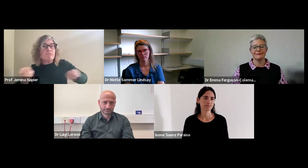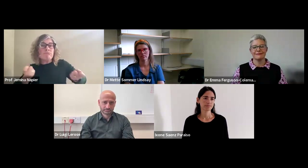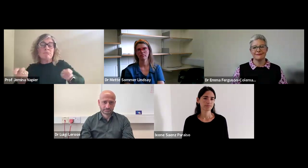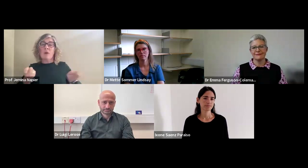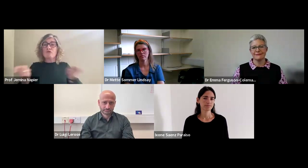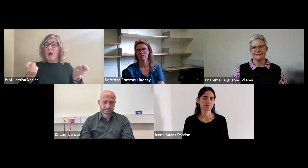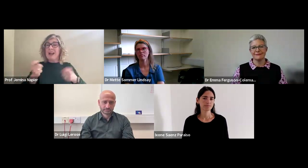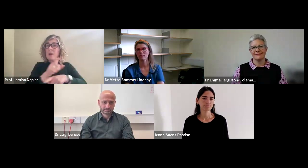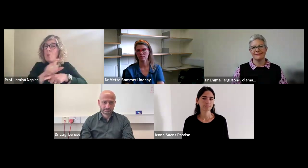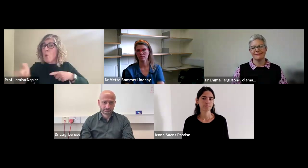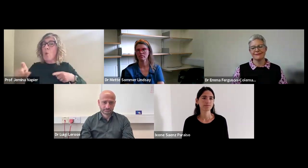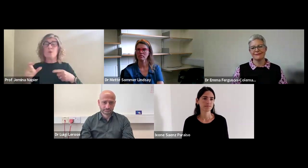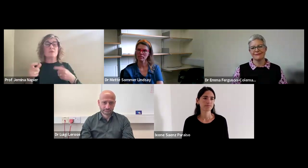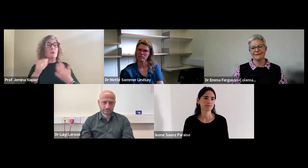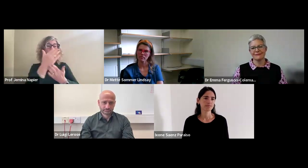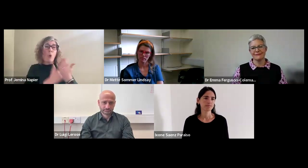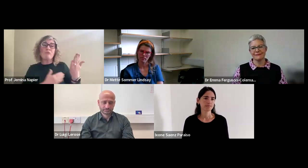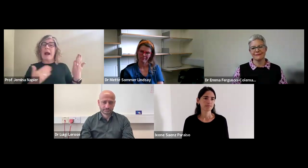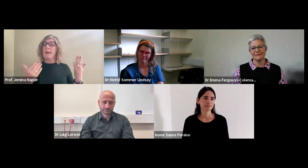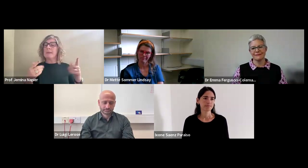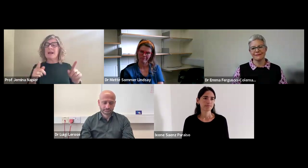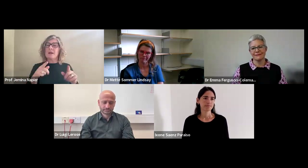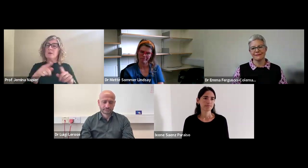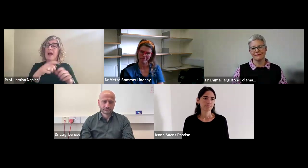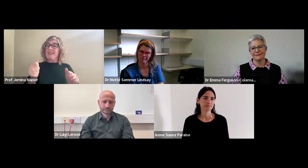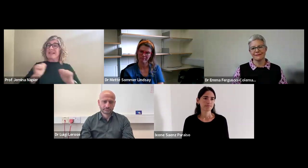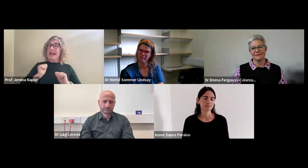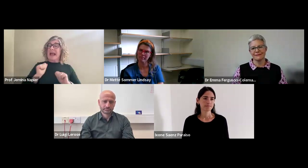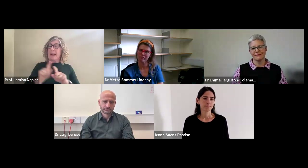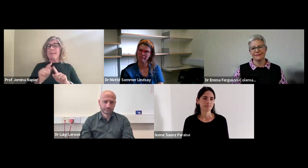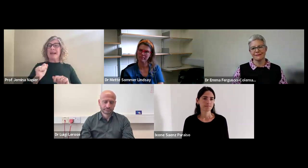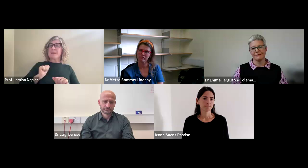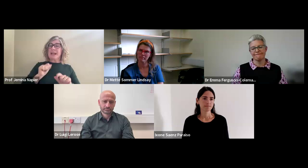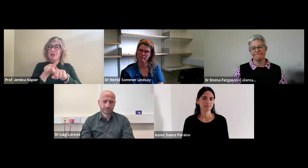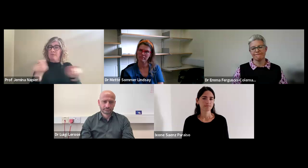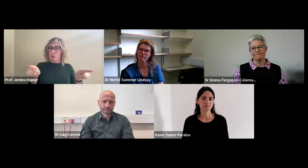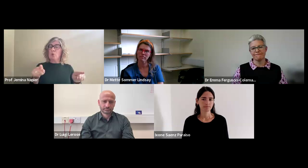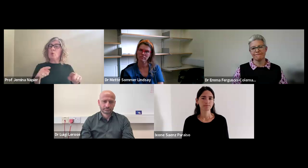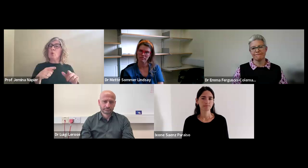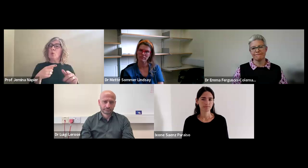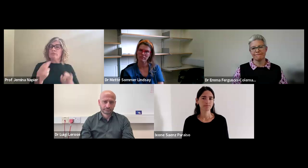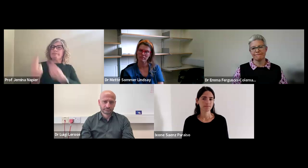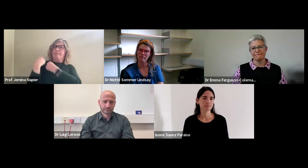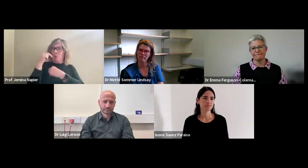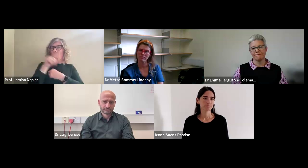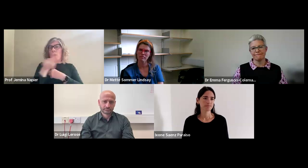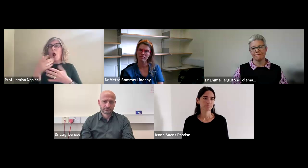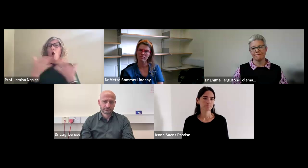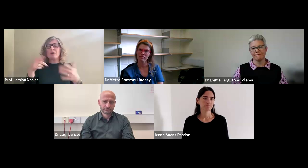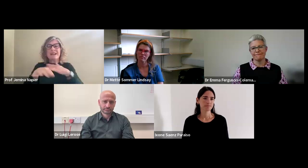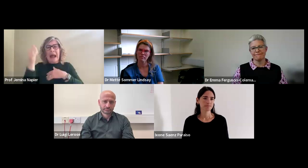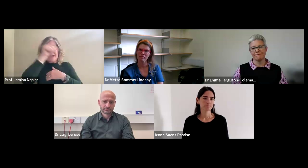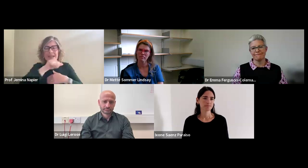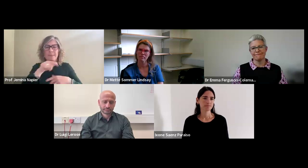being involved in committees, running courses or programs... are the same expectations made of you?